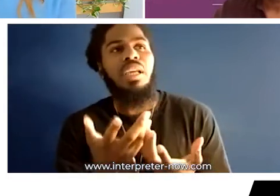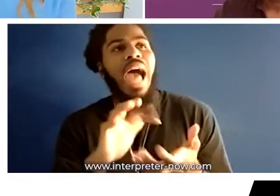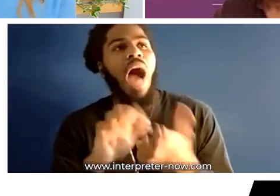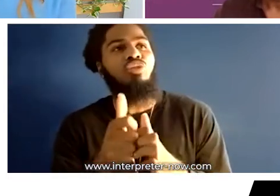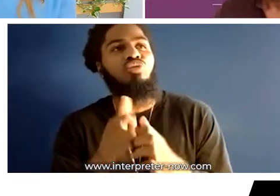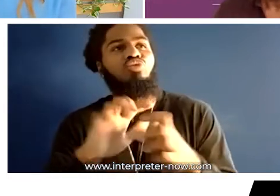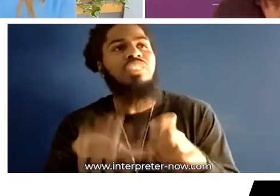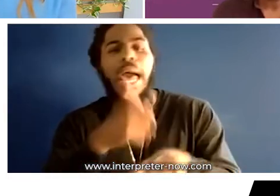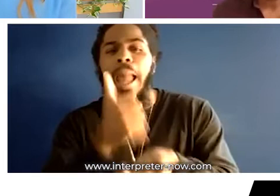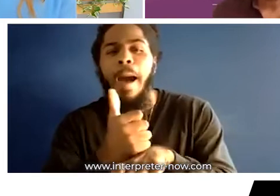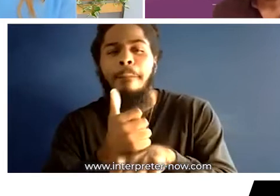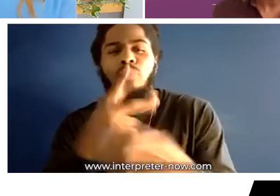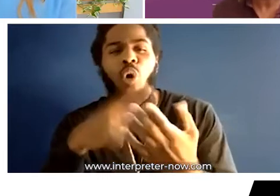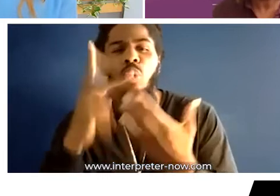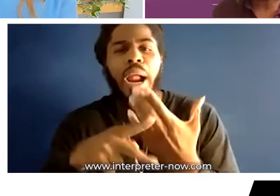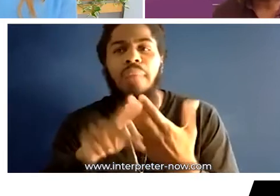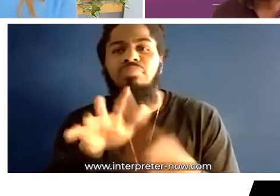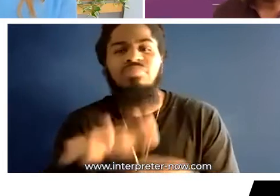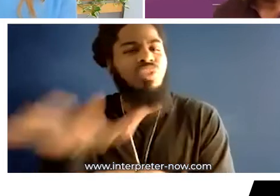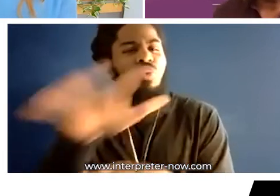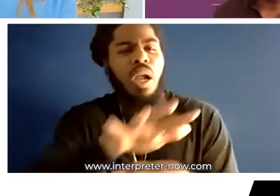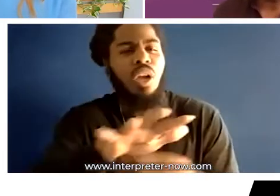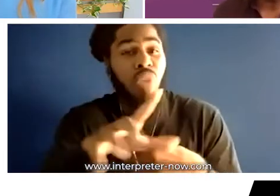Yes, I do have some advice.